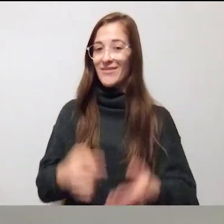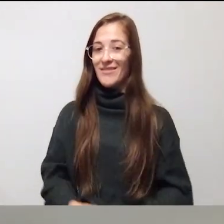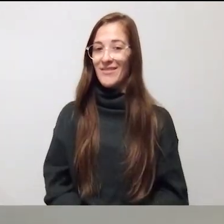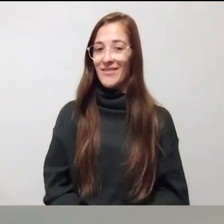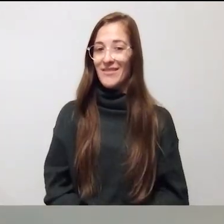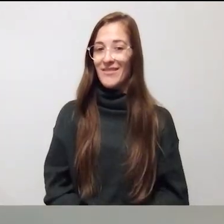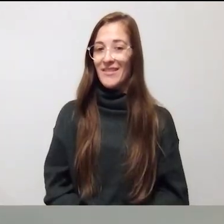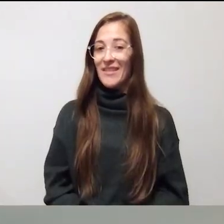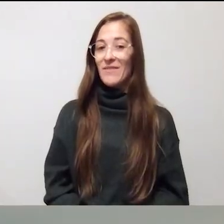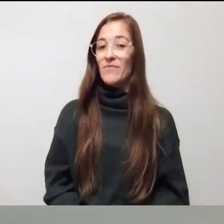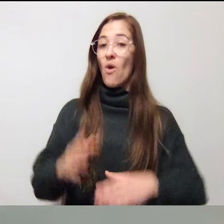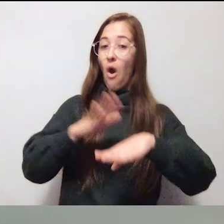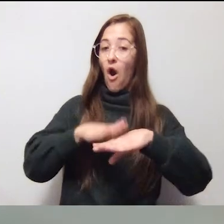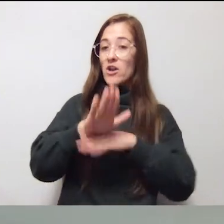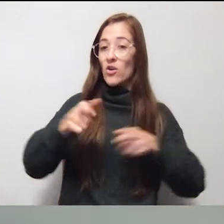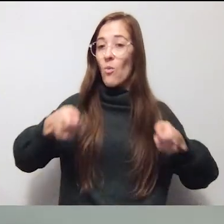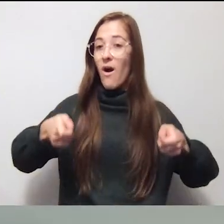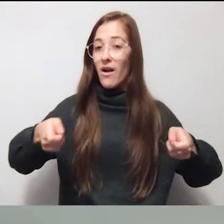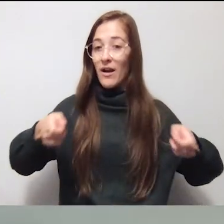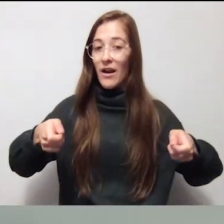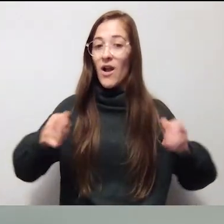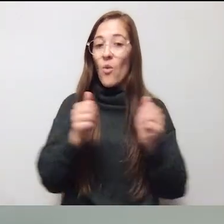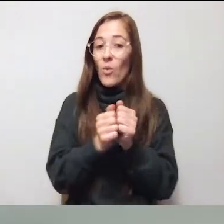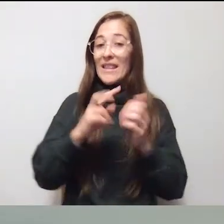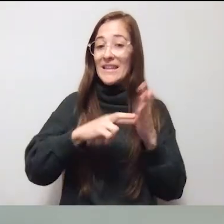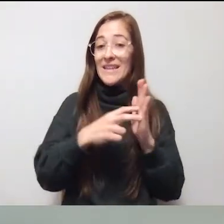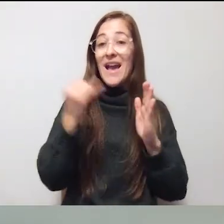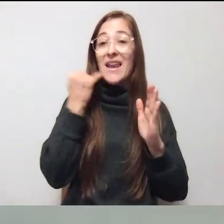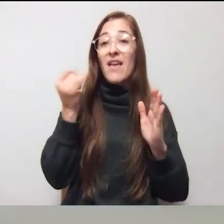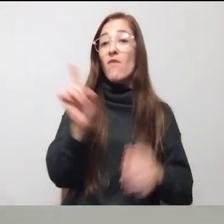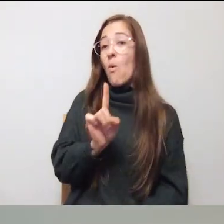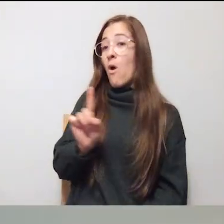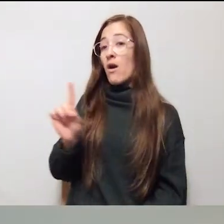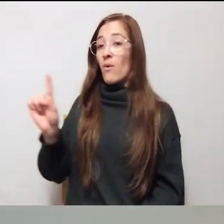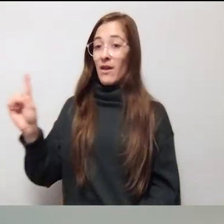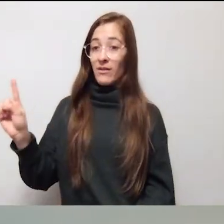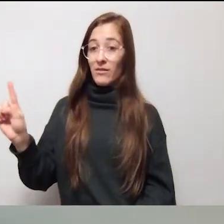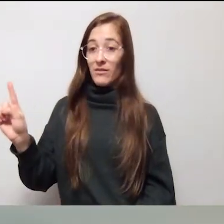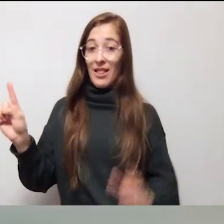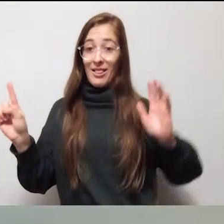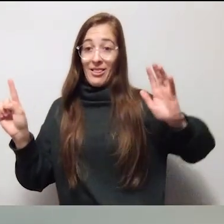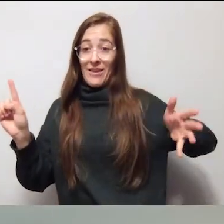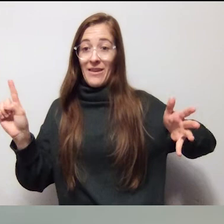You put them on your walker with the intent that if you walk away from your walker and your bird is on it,